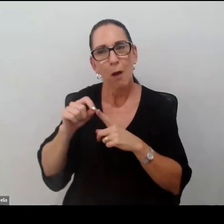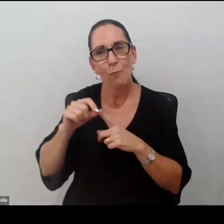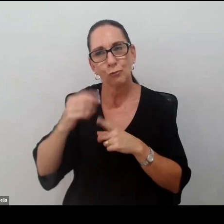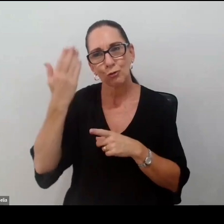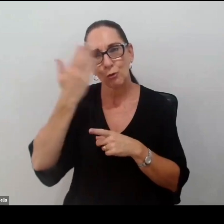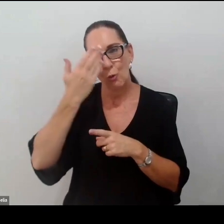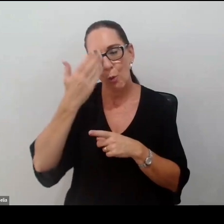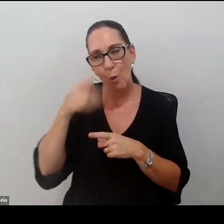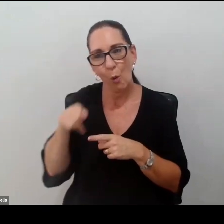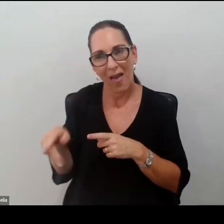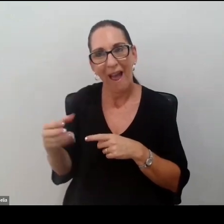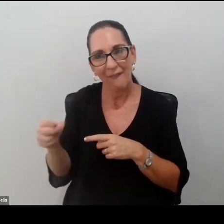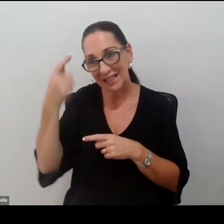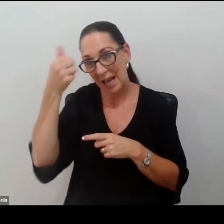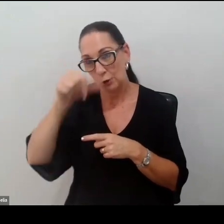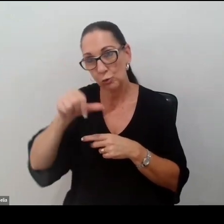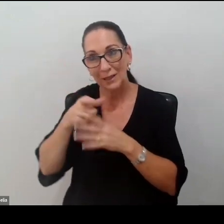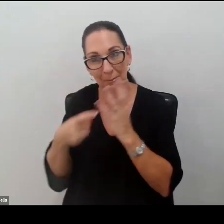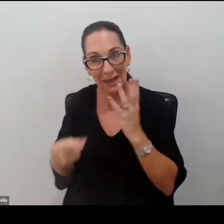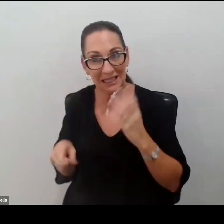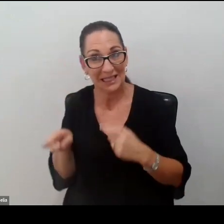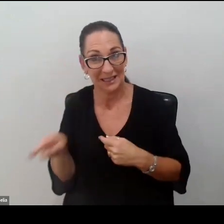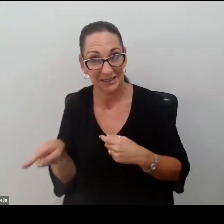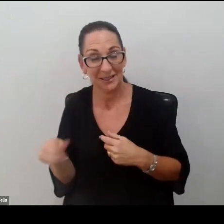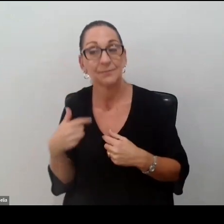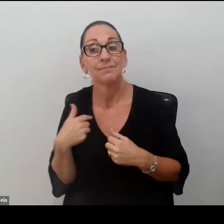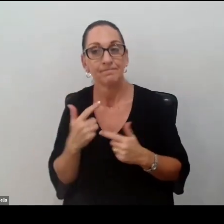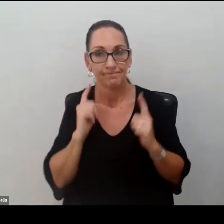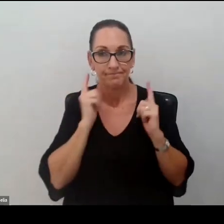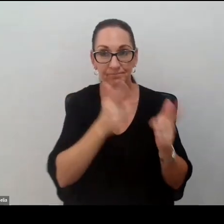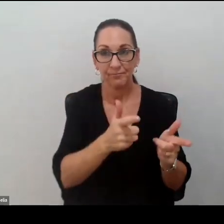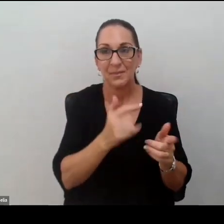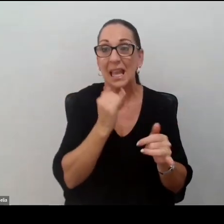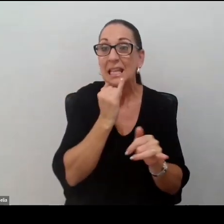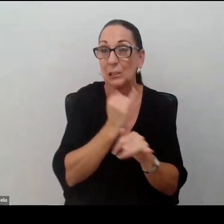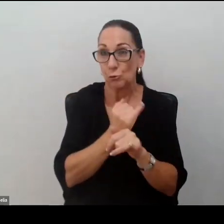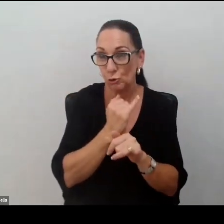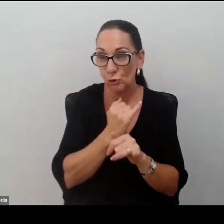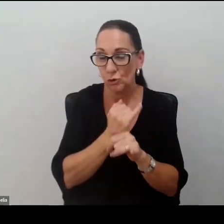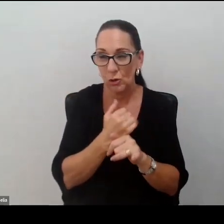with an intellectual disability and we went to the institutions, and I will never, ever forget,